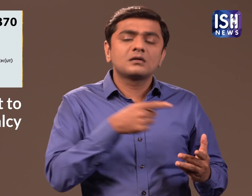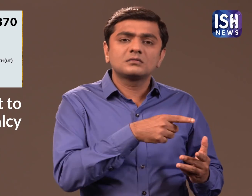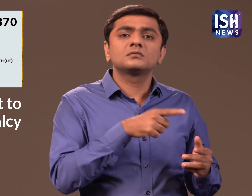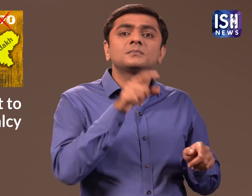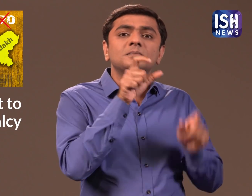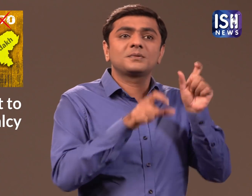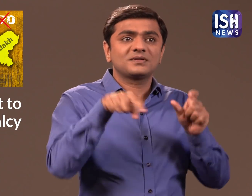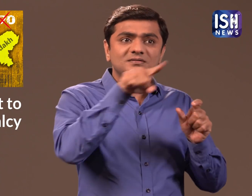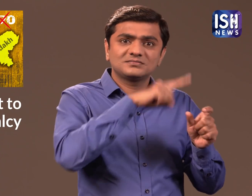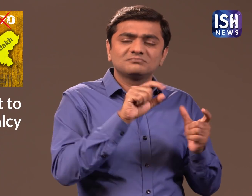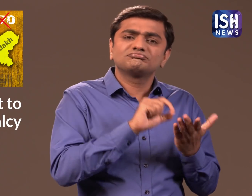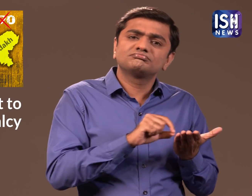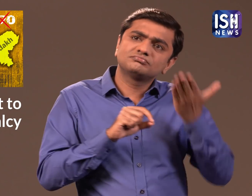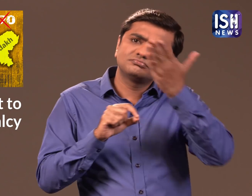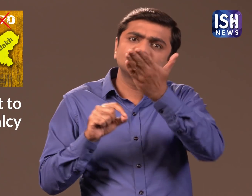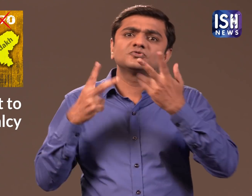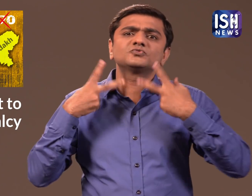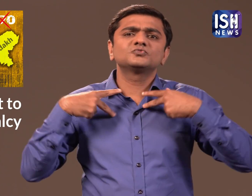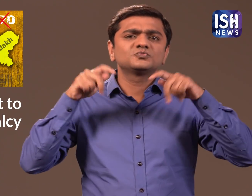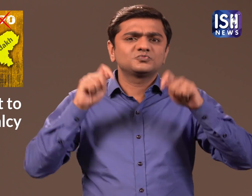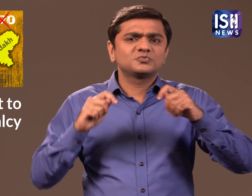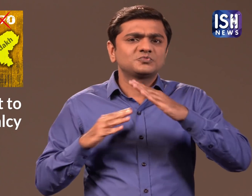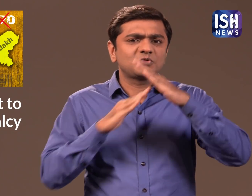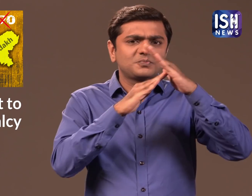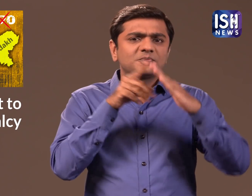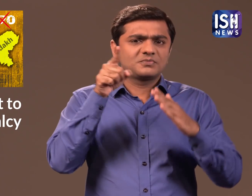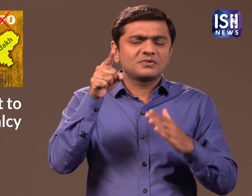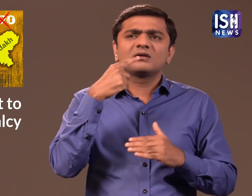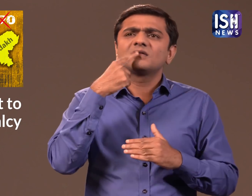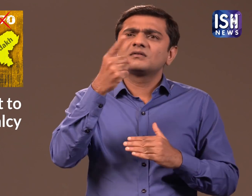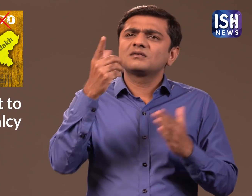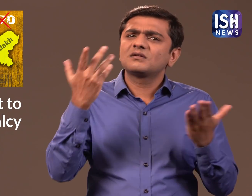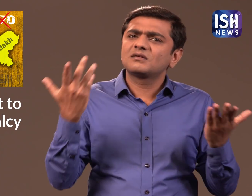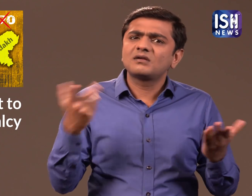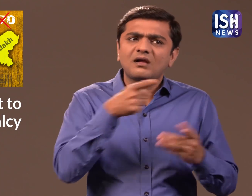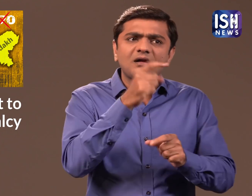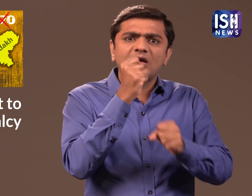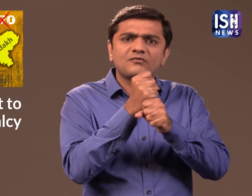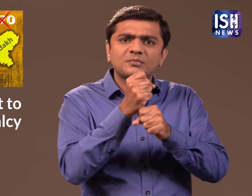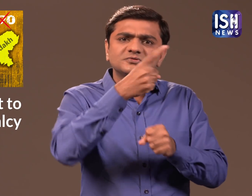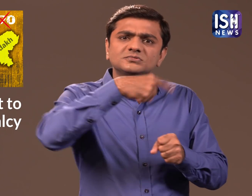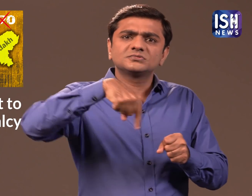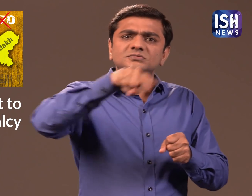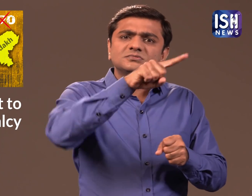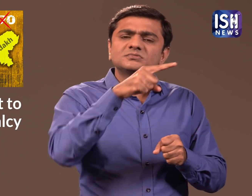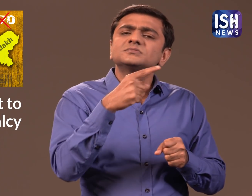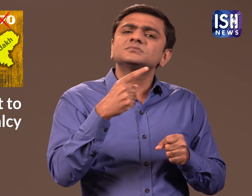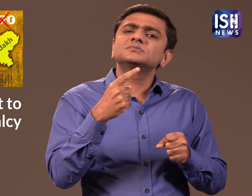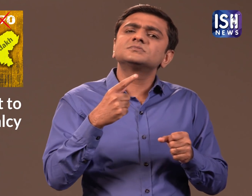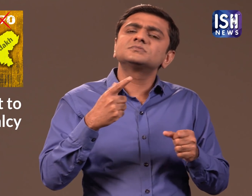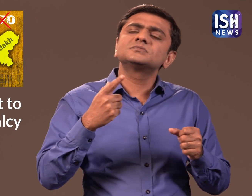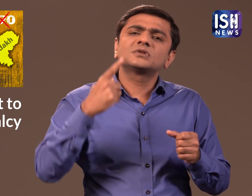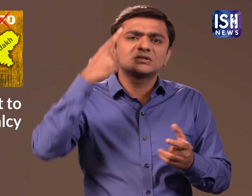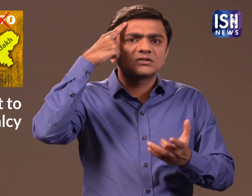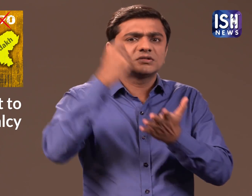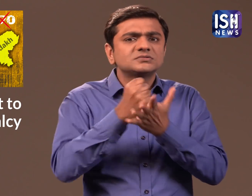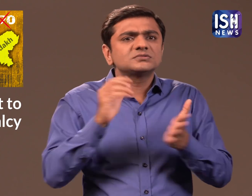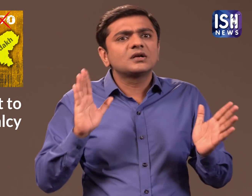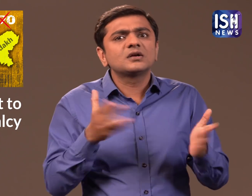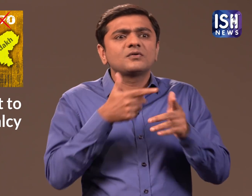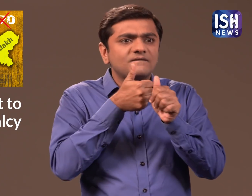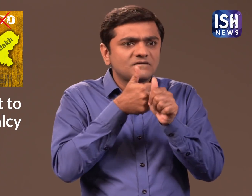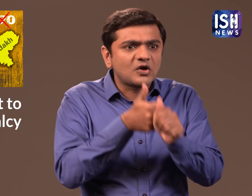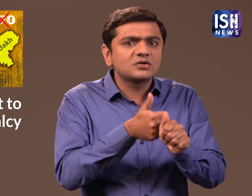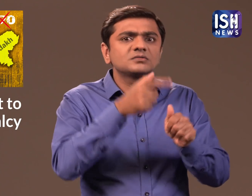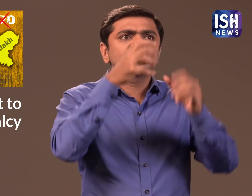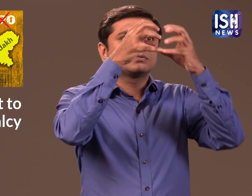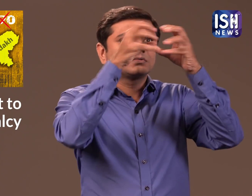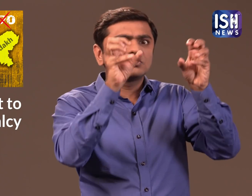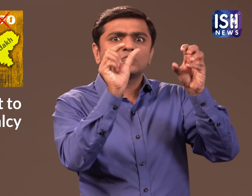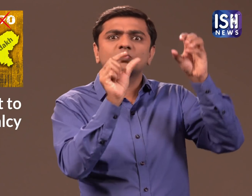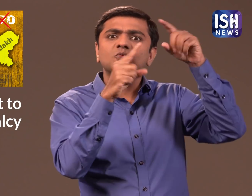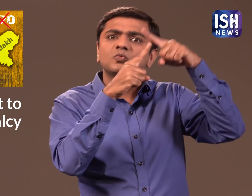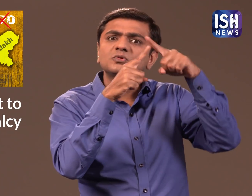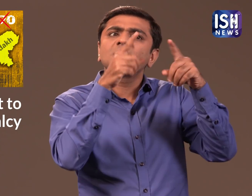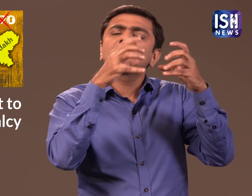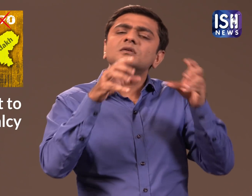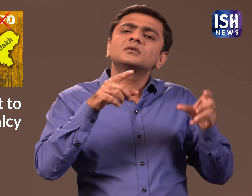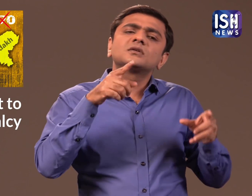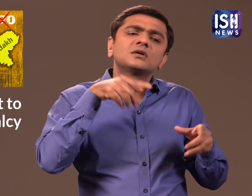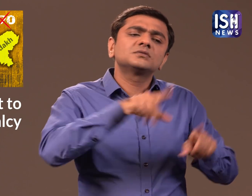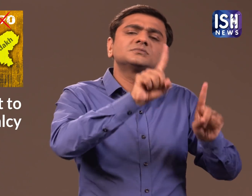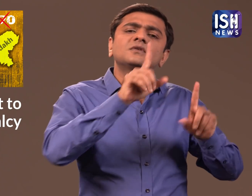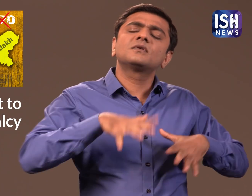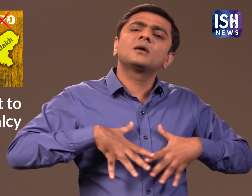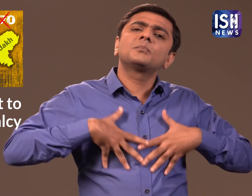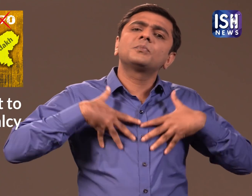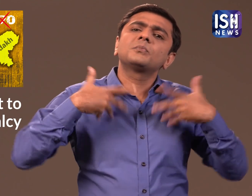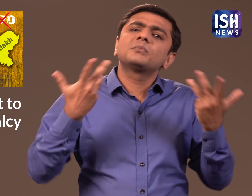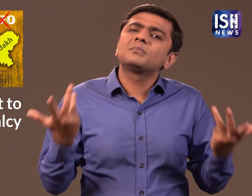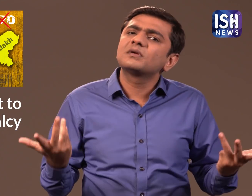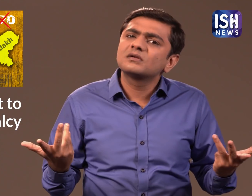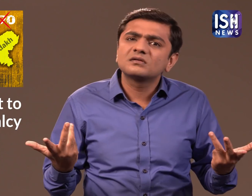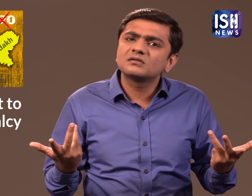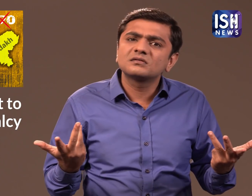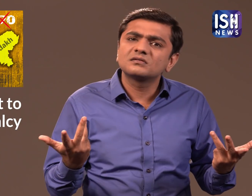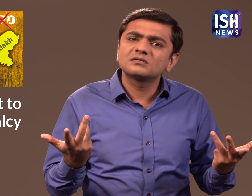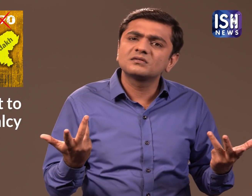The petitions filed said that the Indian government had not followed the constitution when they converted J&K into a UT.